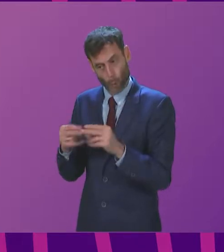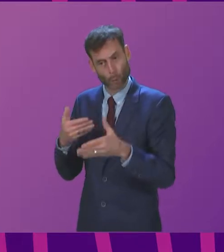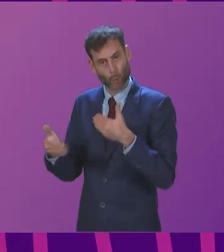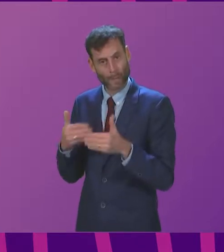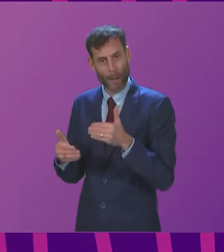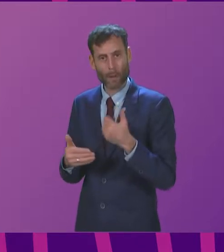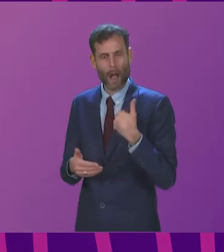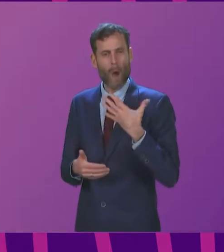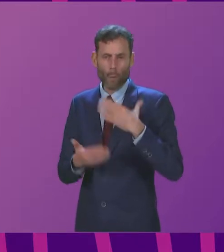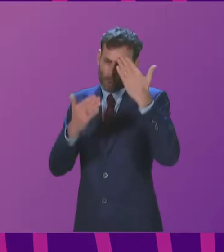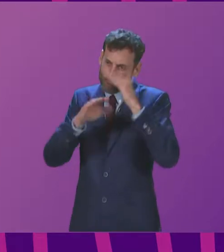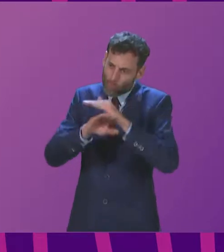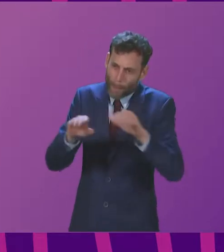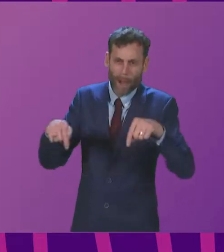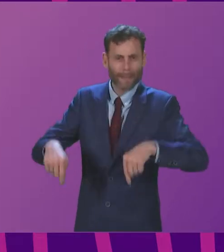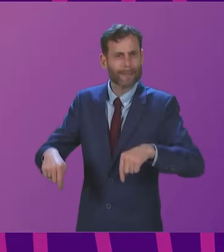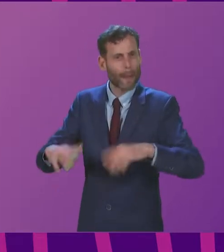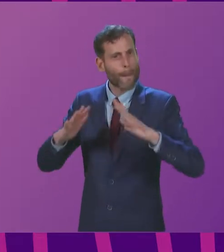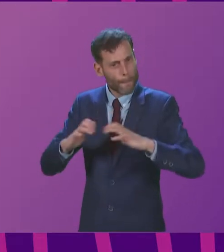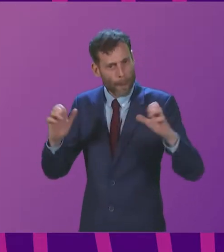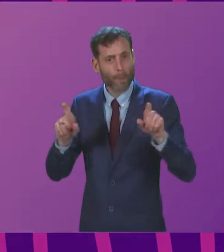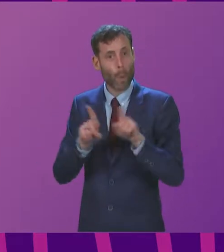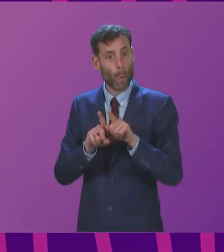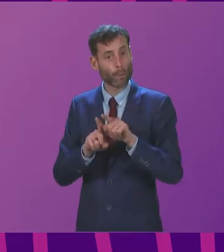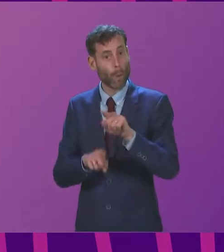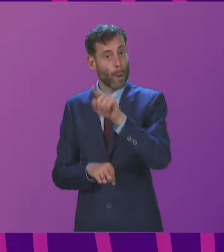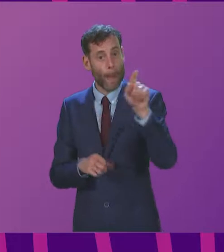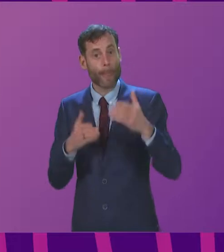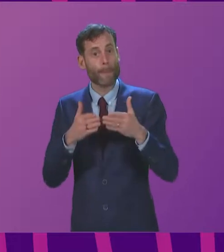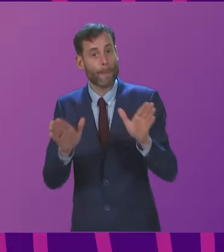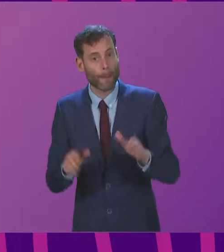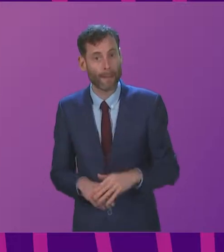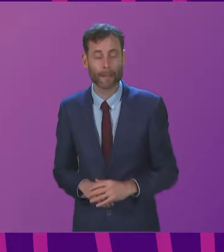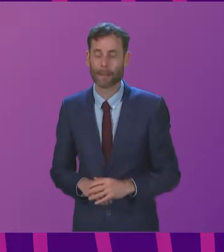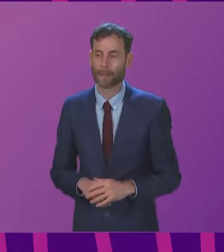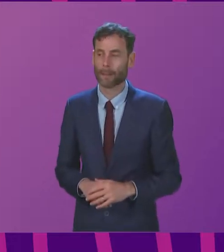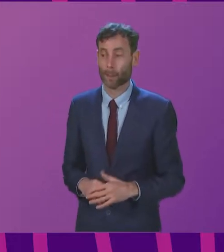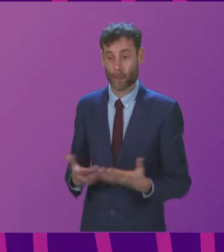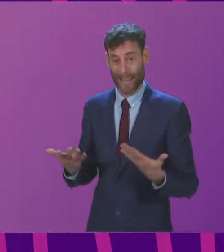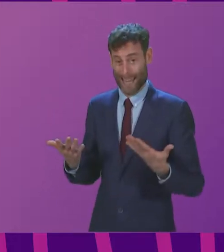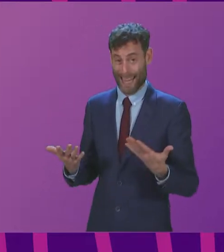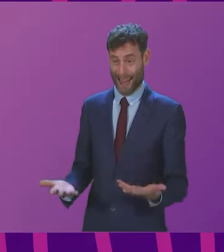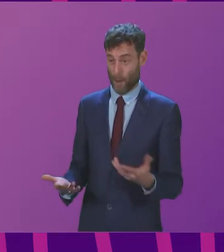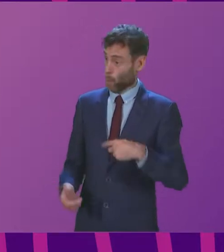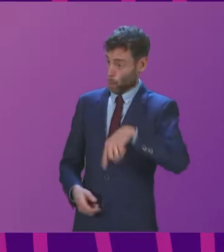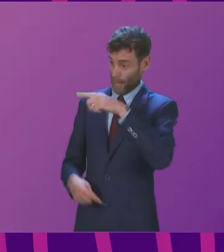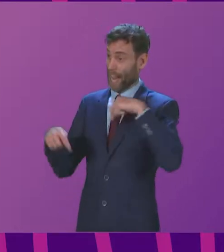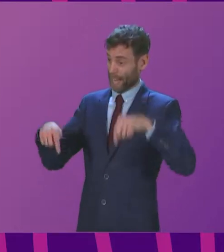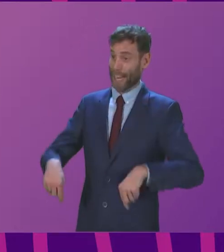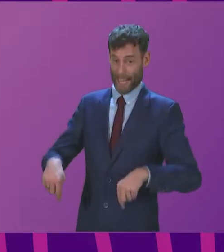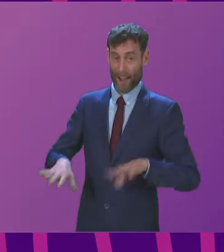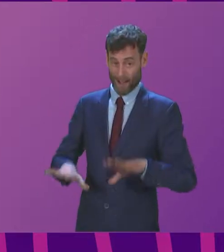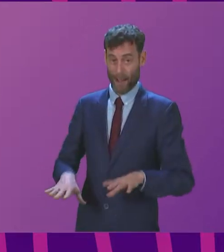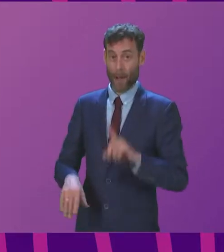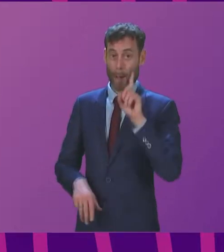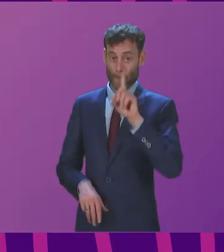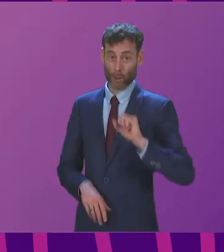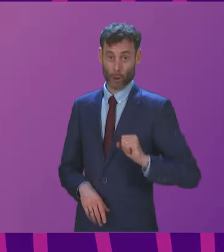members and the public of one central fact: right now, Scotland is the most vaccinated part of the